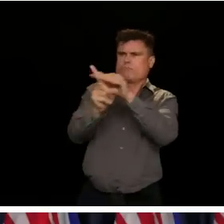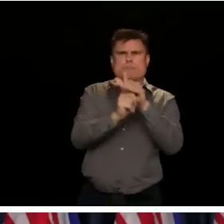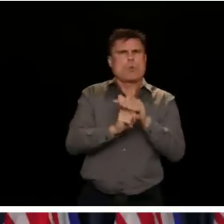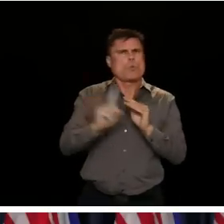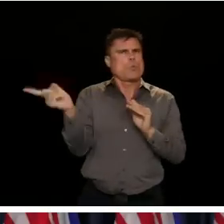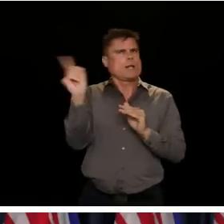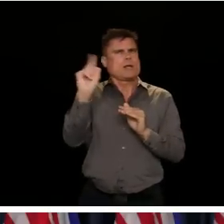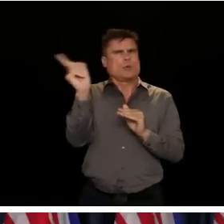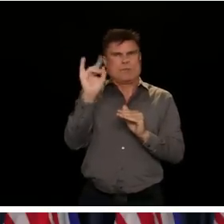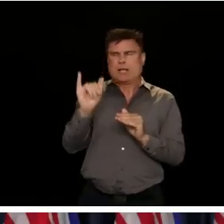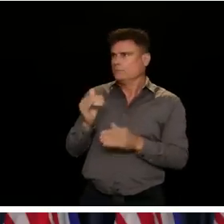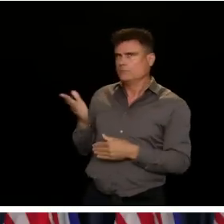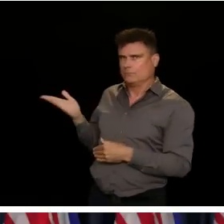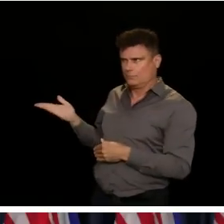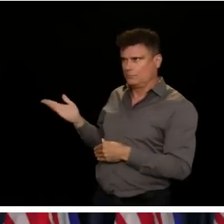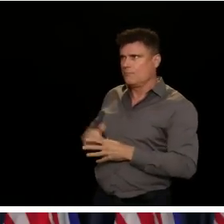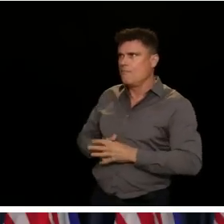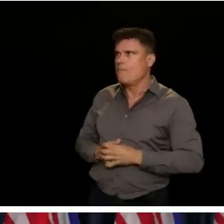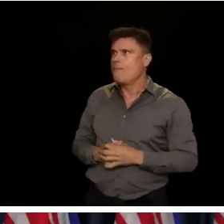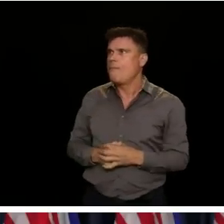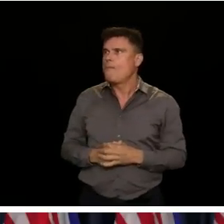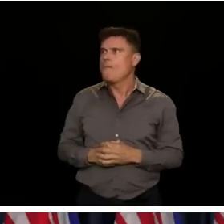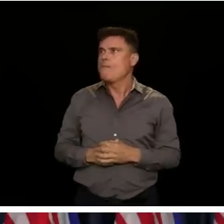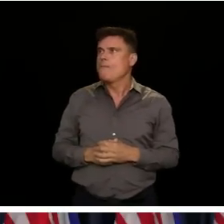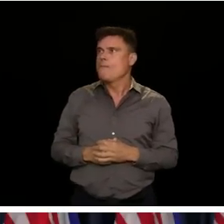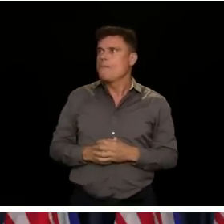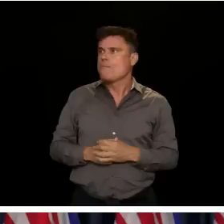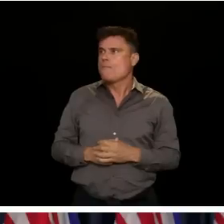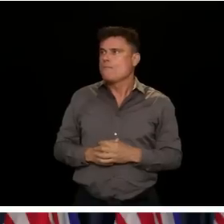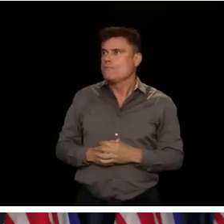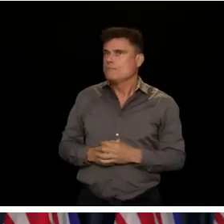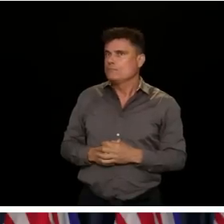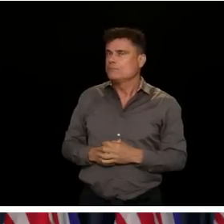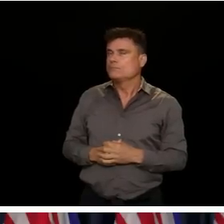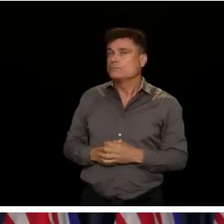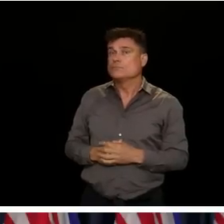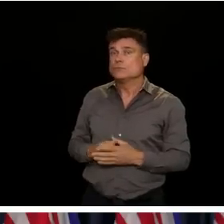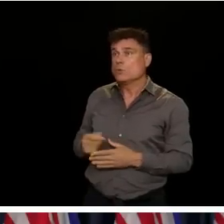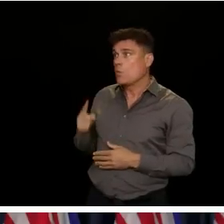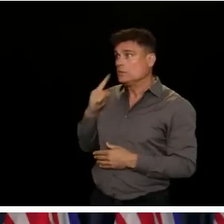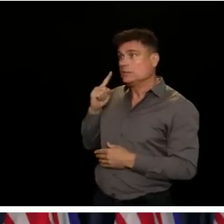The cumulative total is all the cases we have had